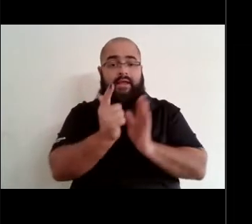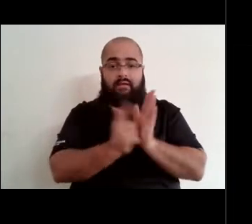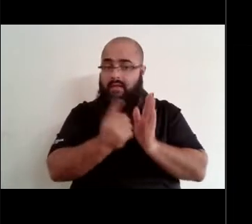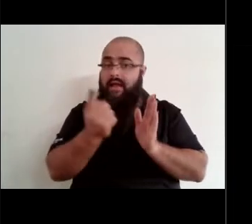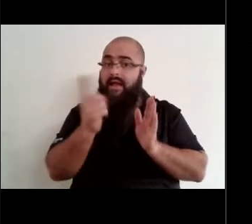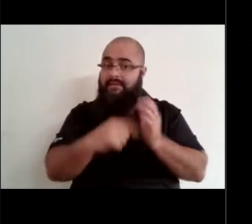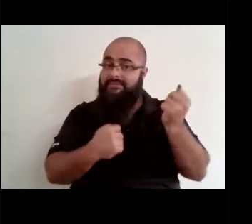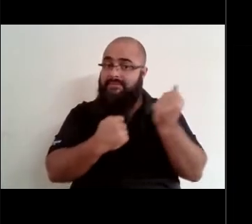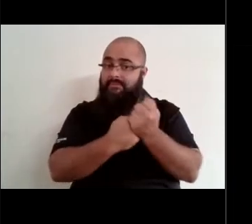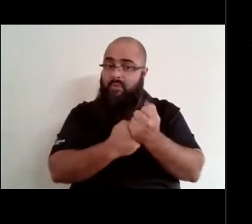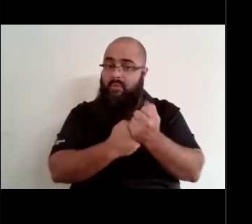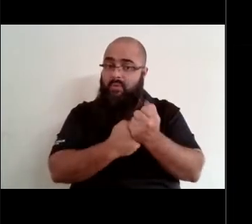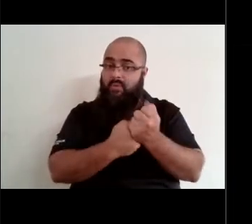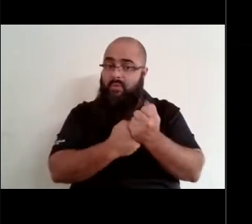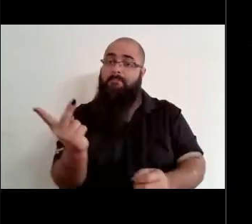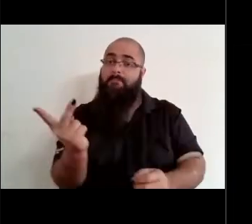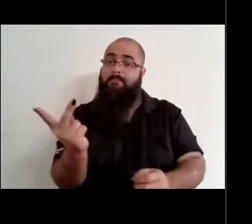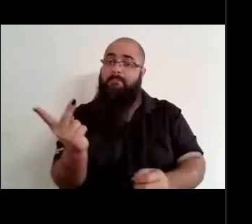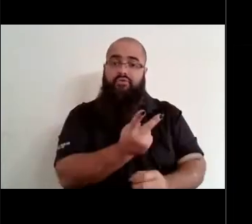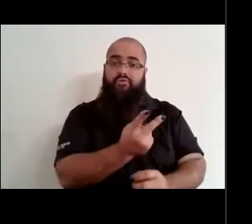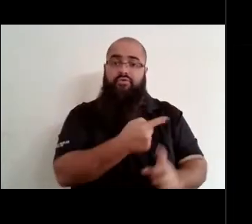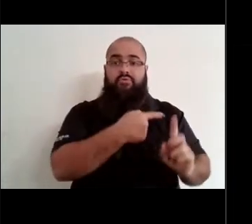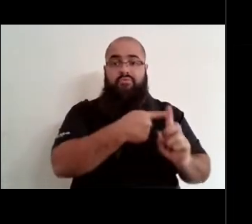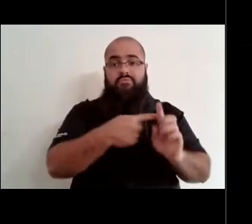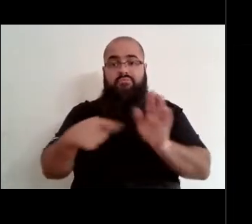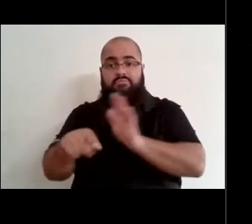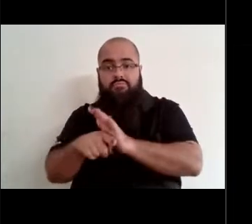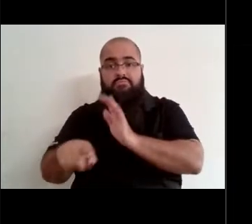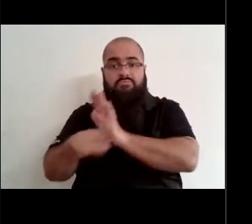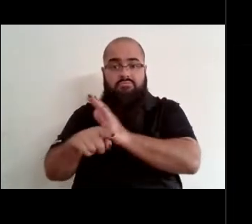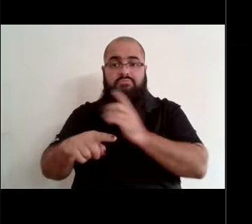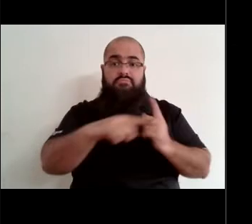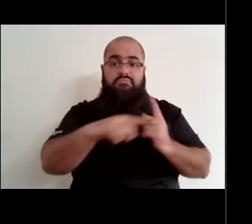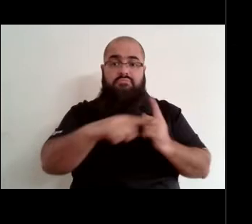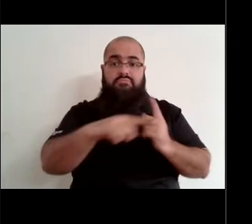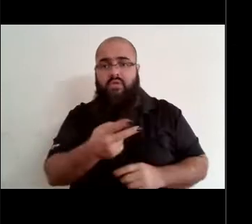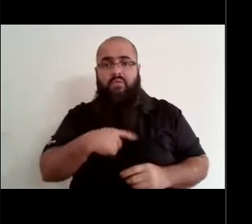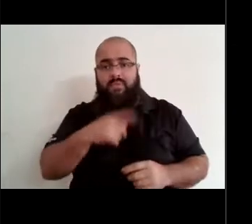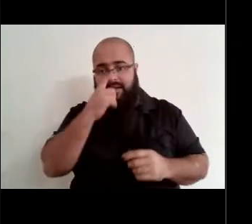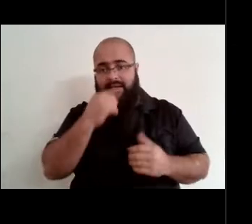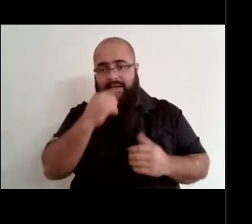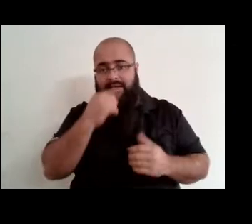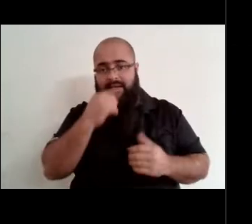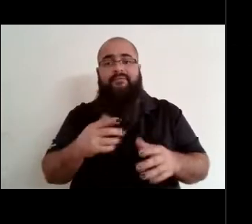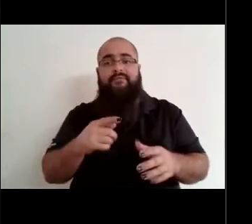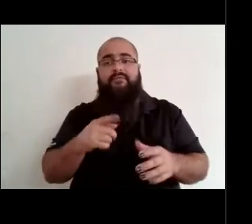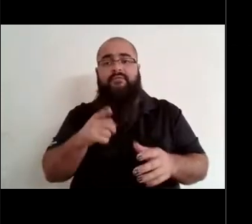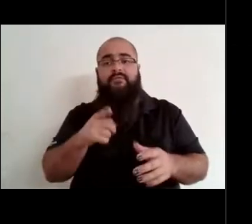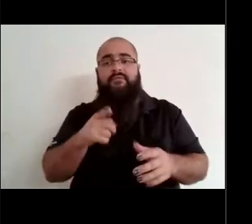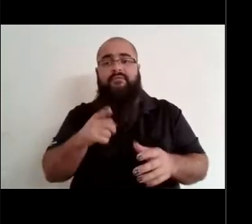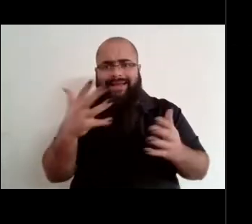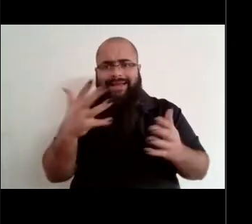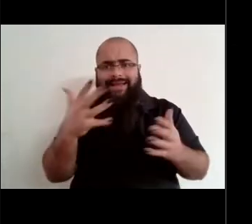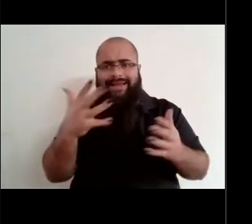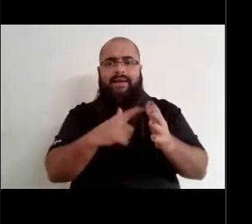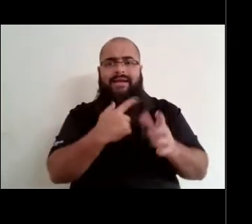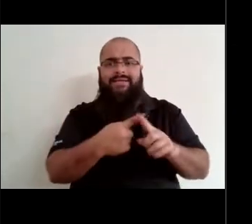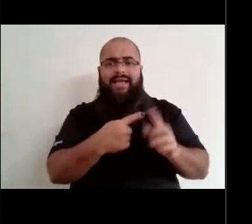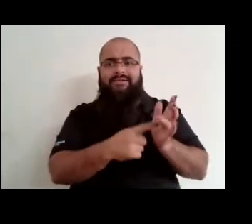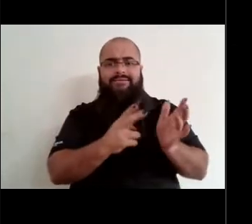We do assessment of social support needs. We provide crisis counselling on the day of attending court as well as general emotional